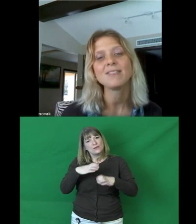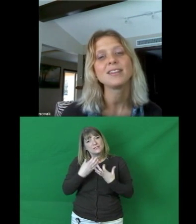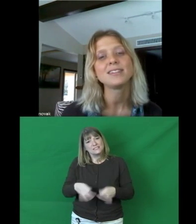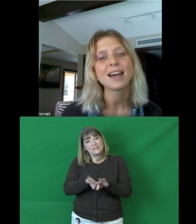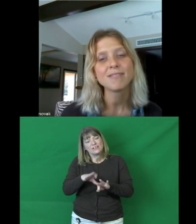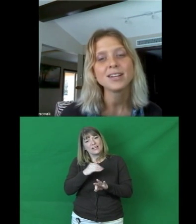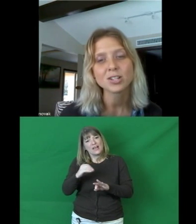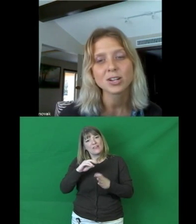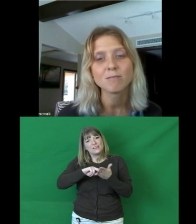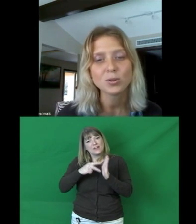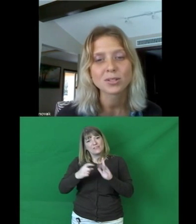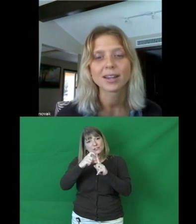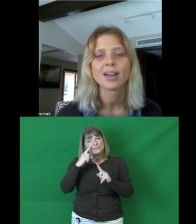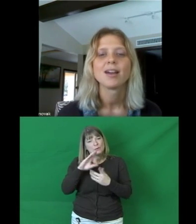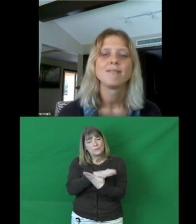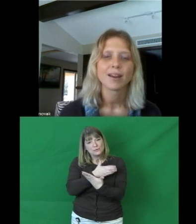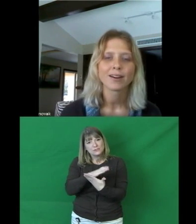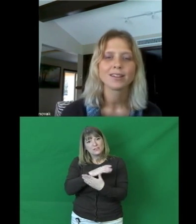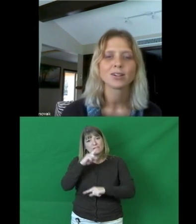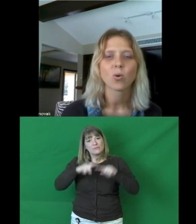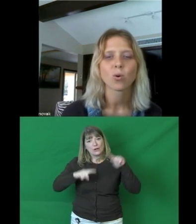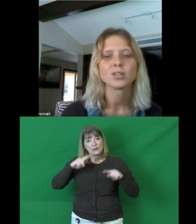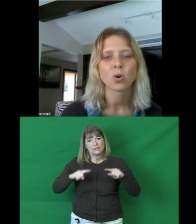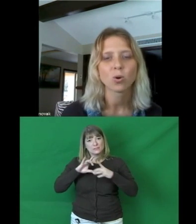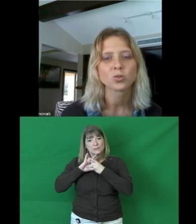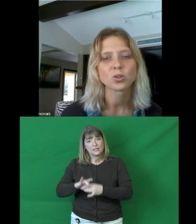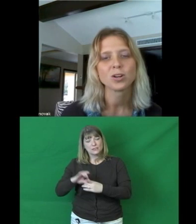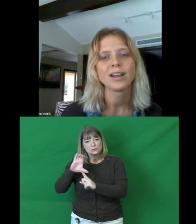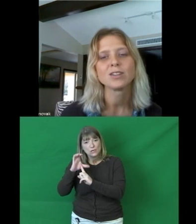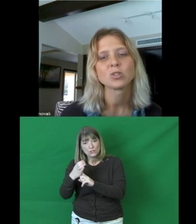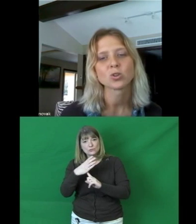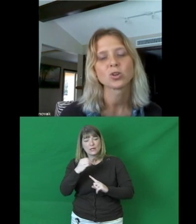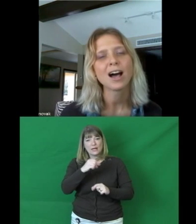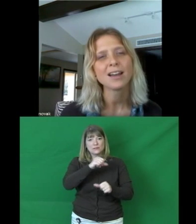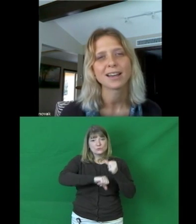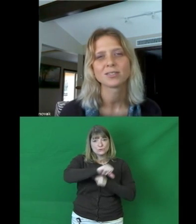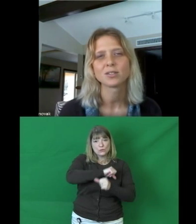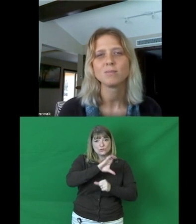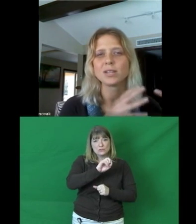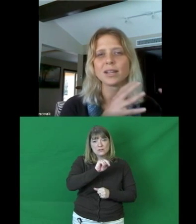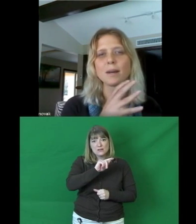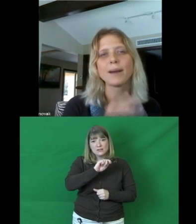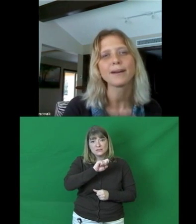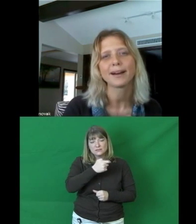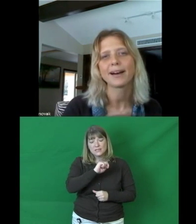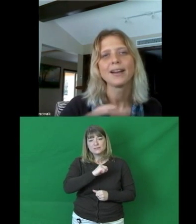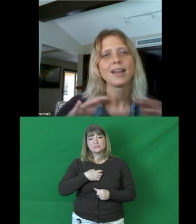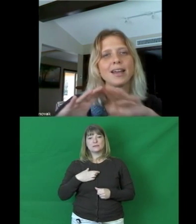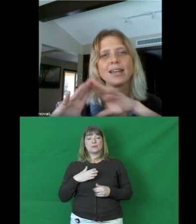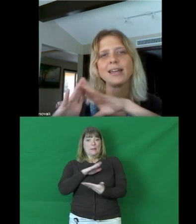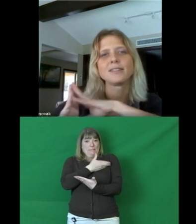and even the definition of music varies according to culture and social context. Music in America